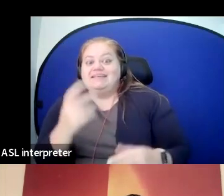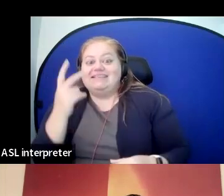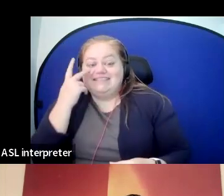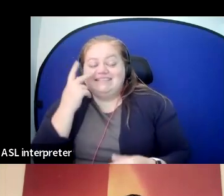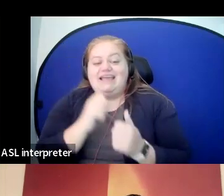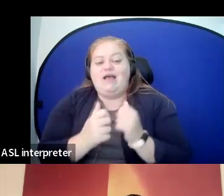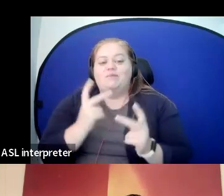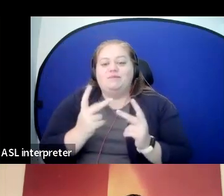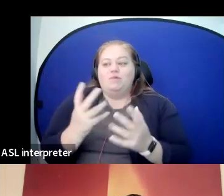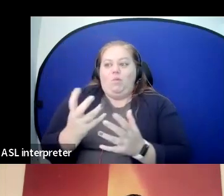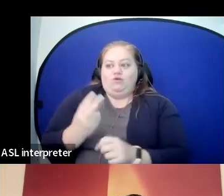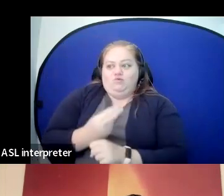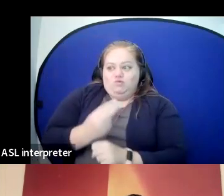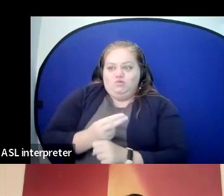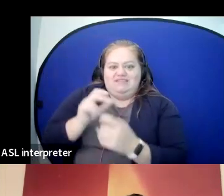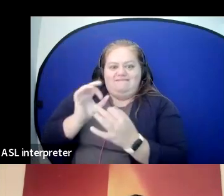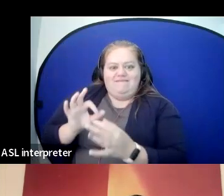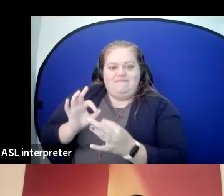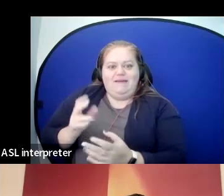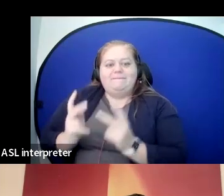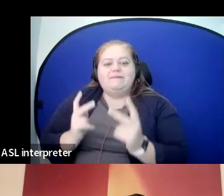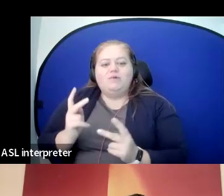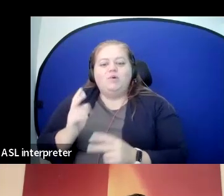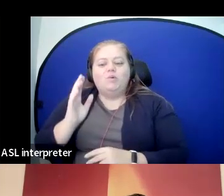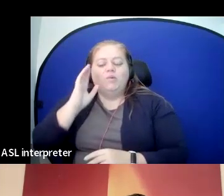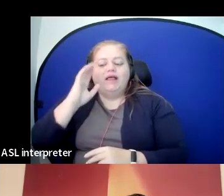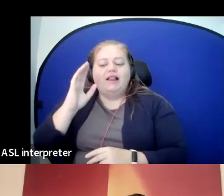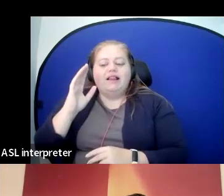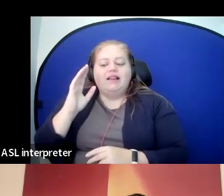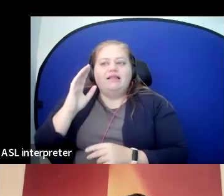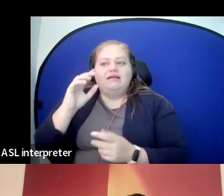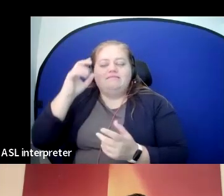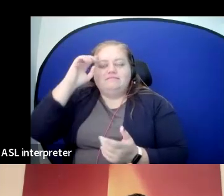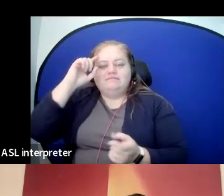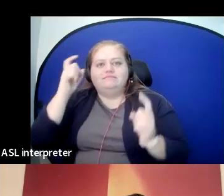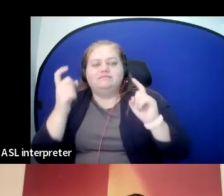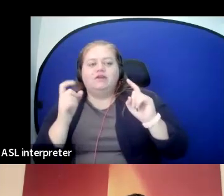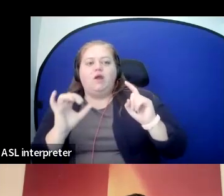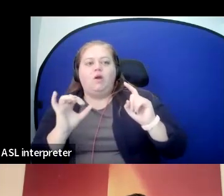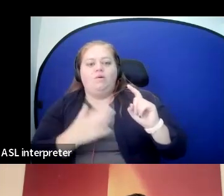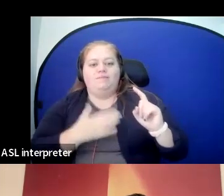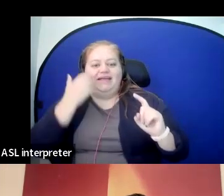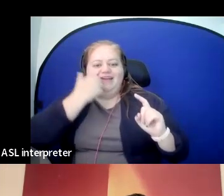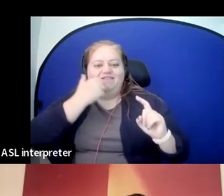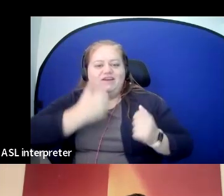and how actually people start to redesign-- or not really redesign but rethink decisions in their day-to-day life because they have